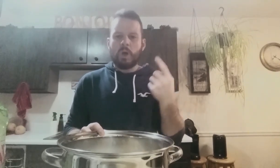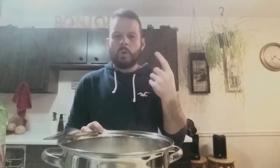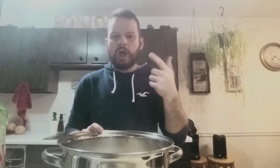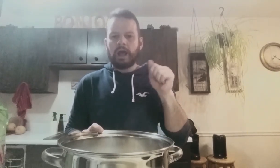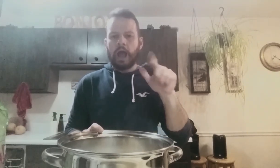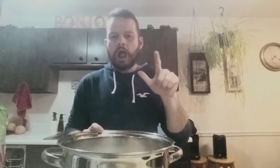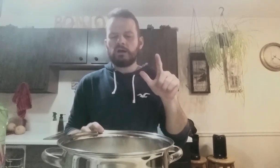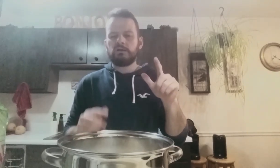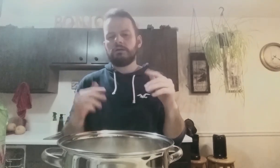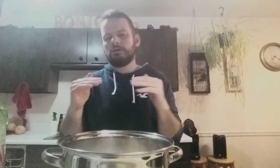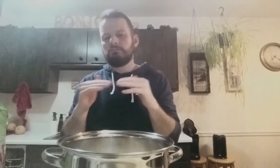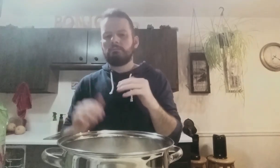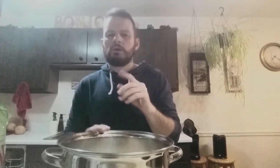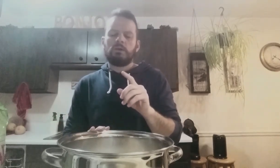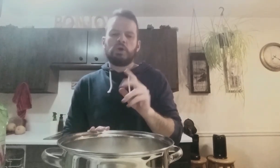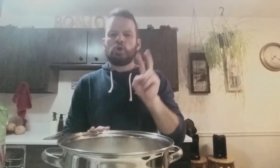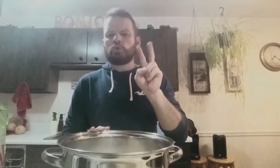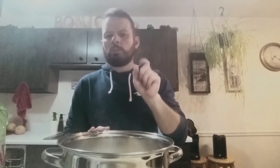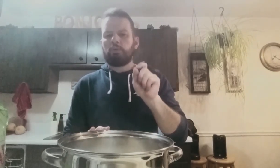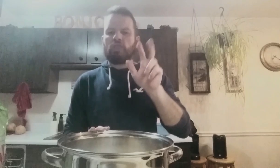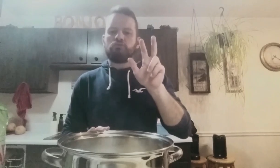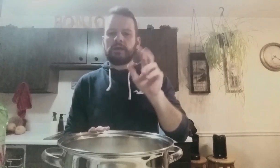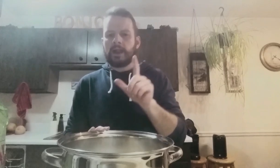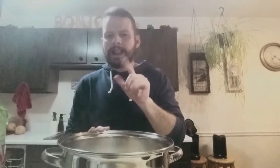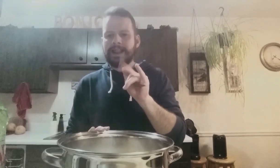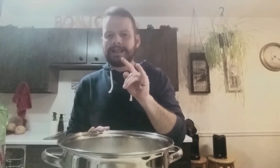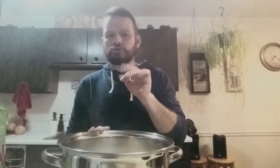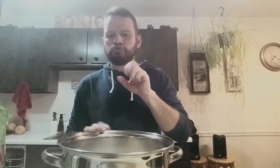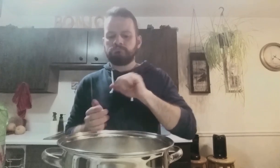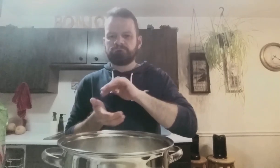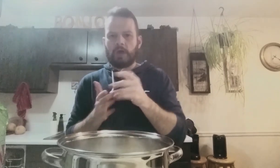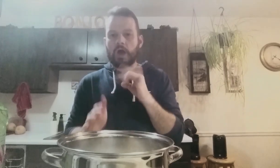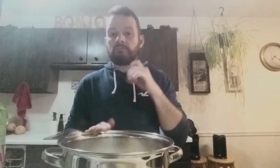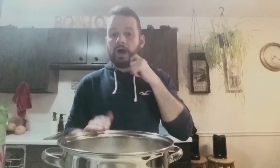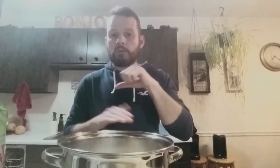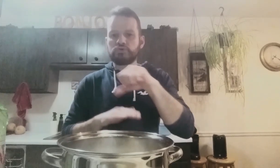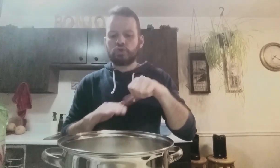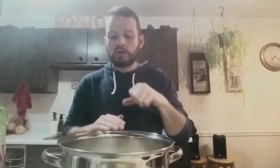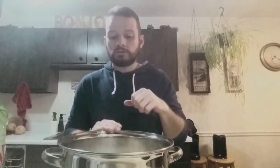it's one gallon, equivalent to 2.3 litres of apple sauce,